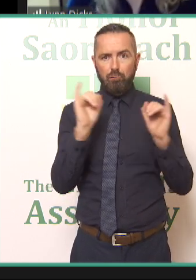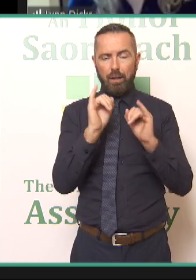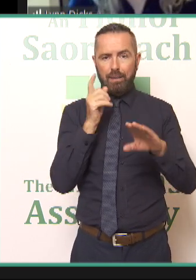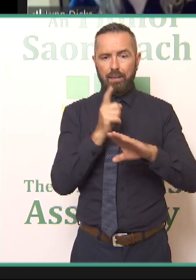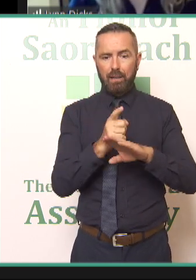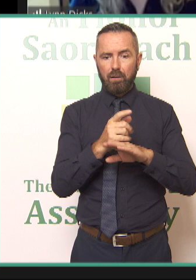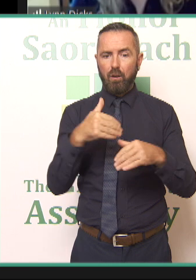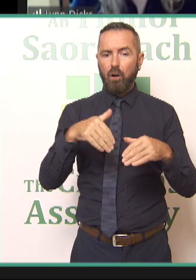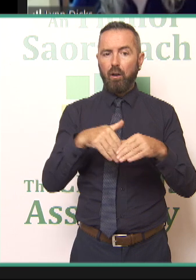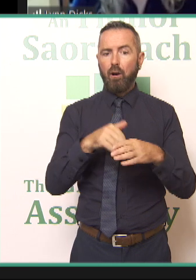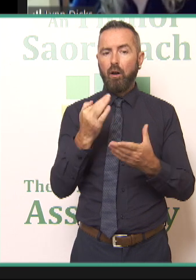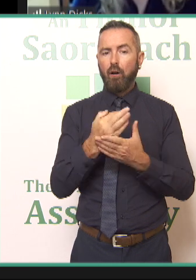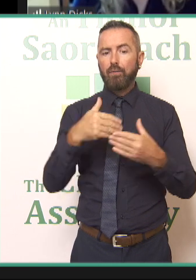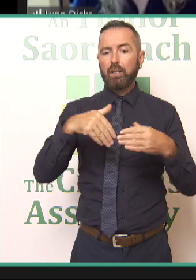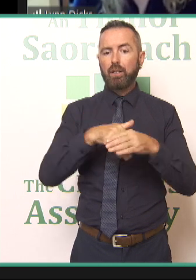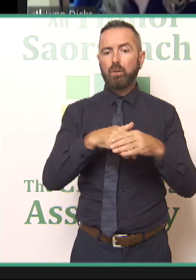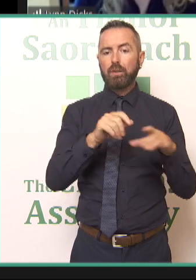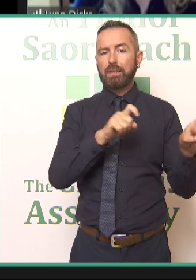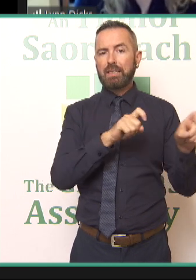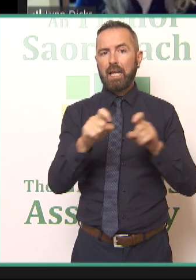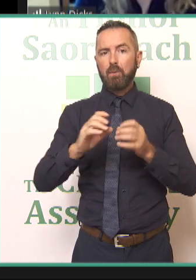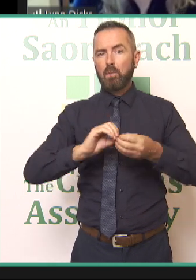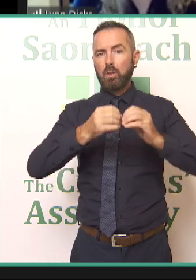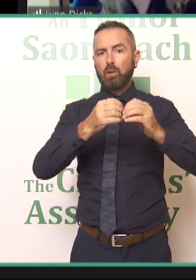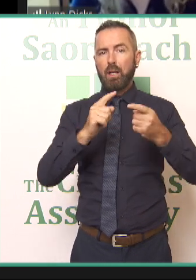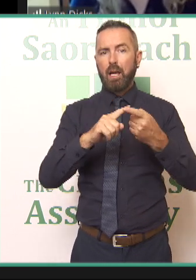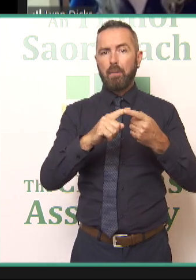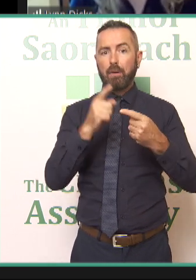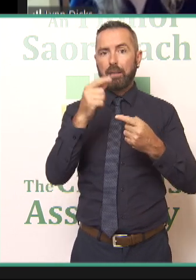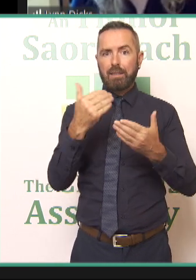include is a scenario of sustainable production that is just about closing those yield gaps and